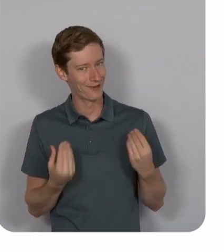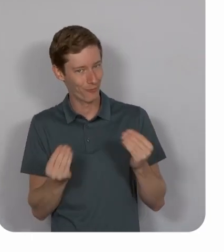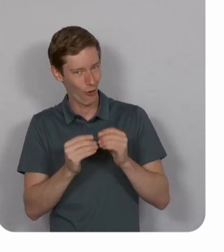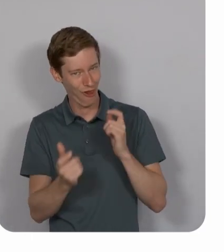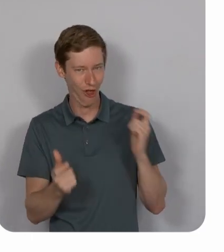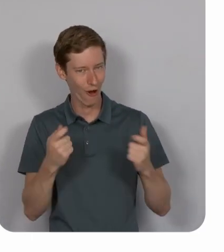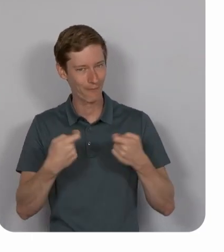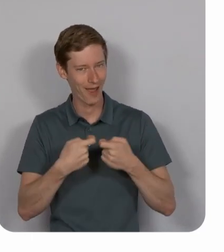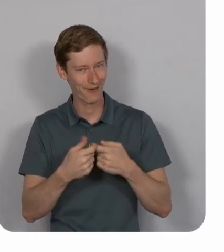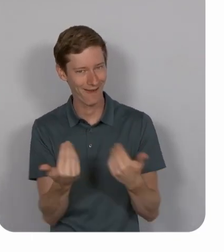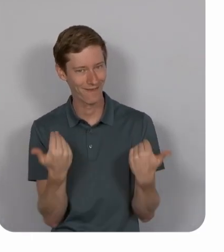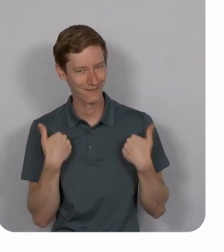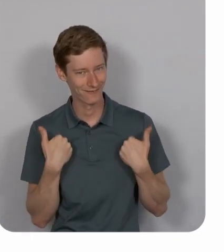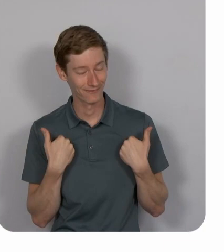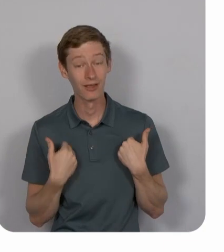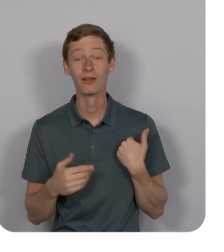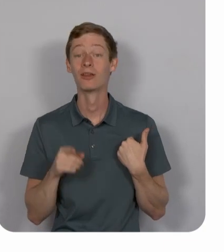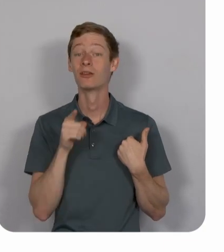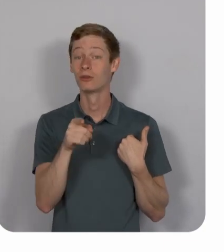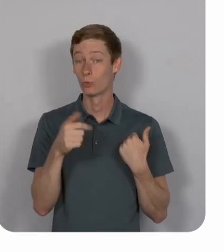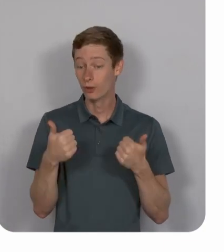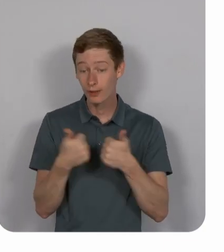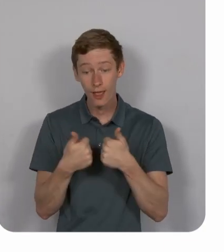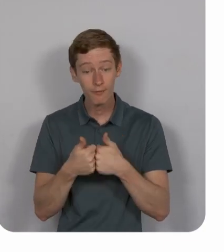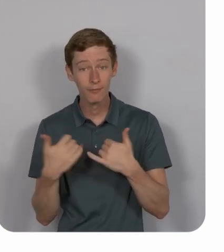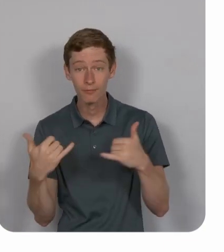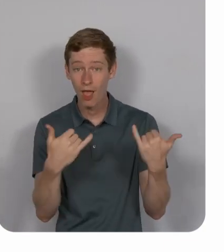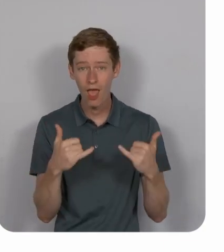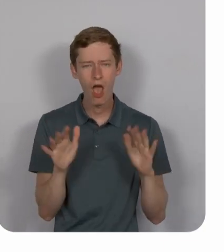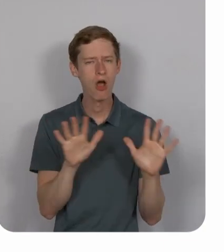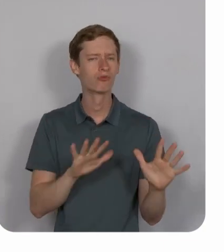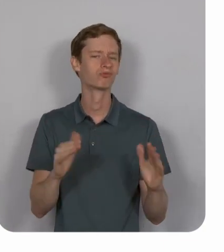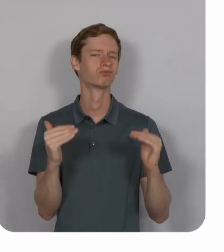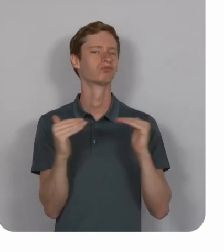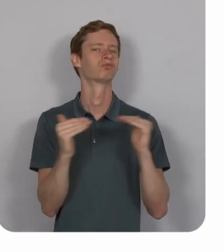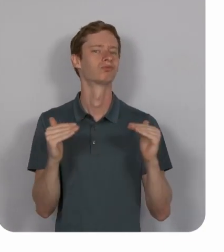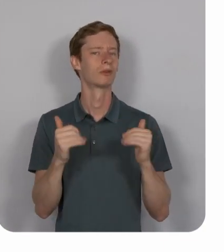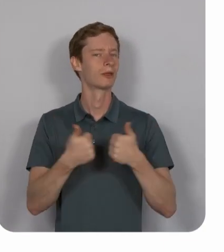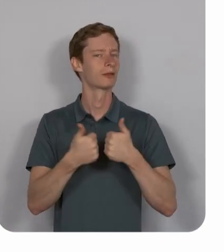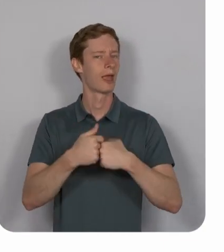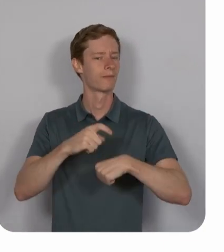While gaming, our expected battery life remains about the same at about 2.4 hours of gaming use